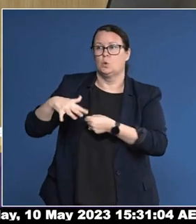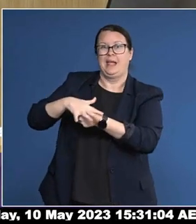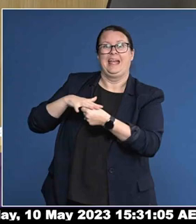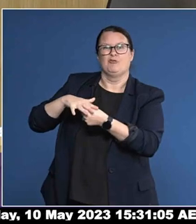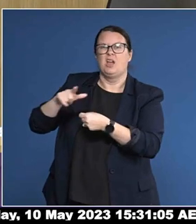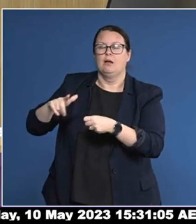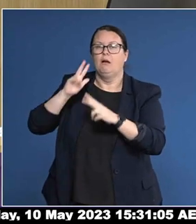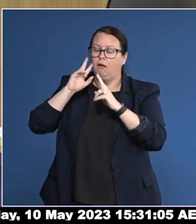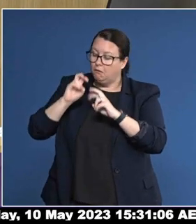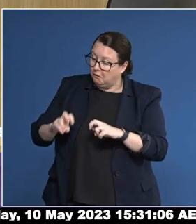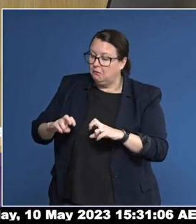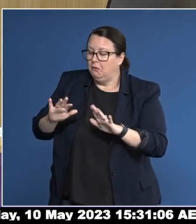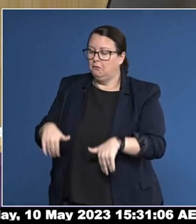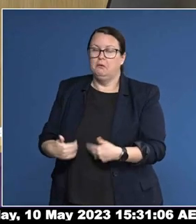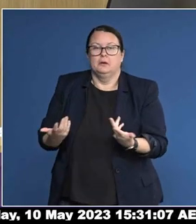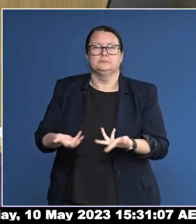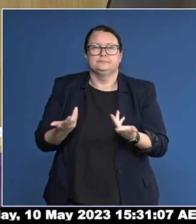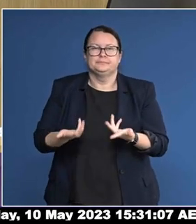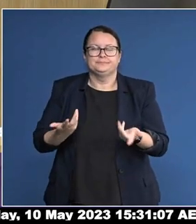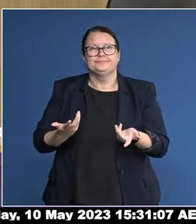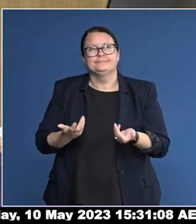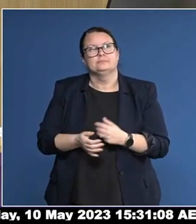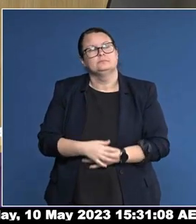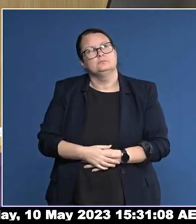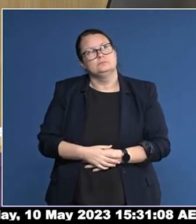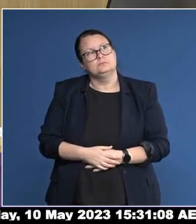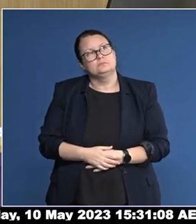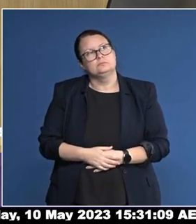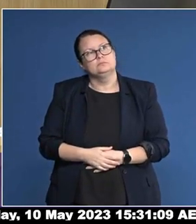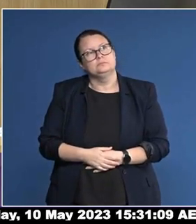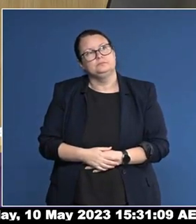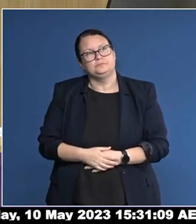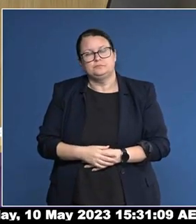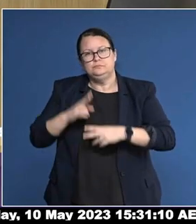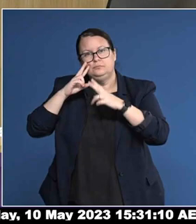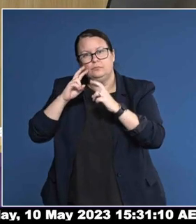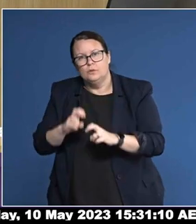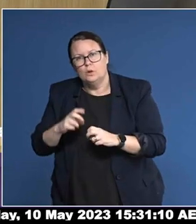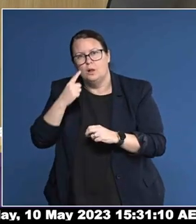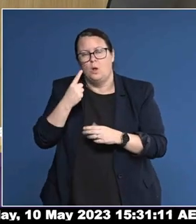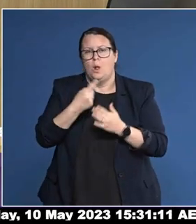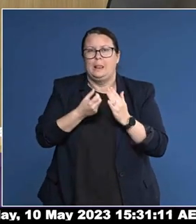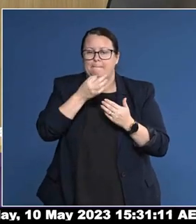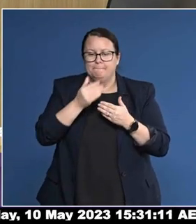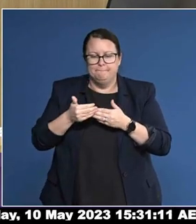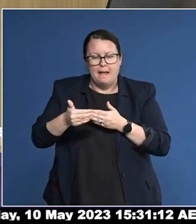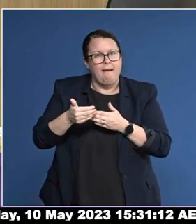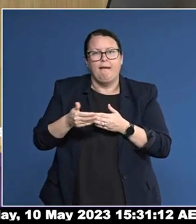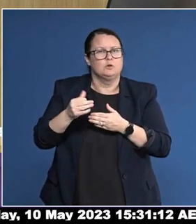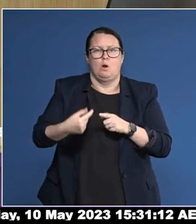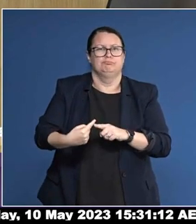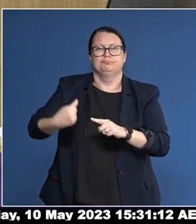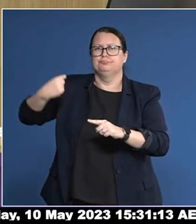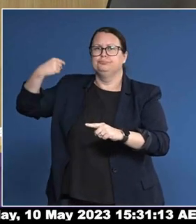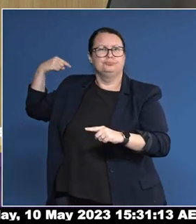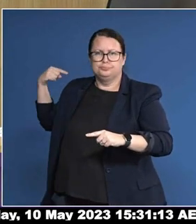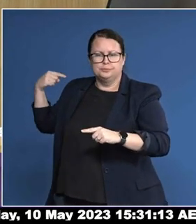And it was a review which was looking over a short period of time and was primarily